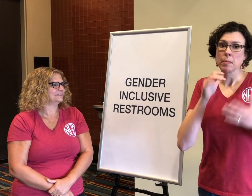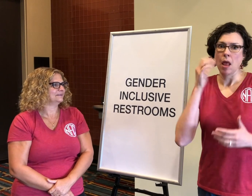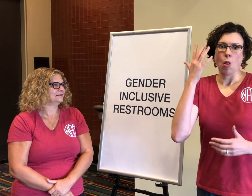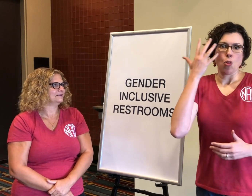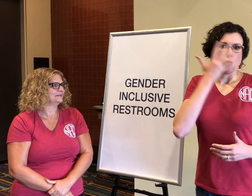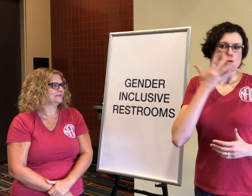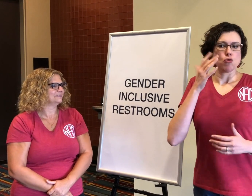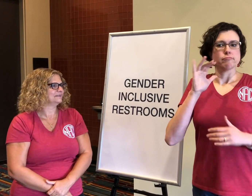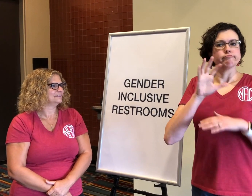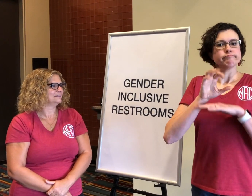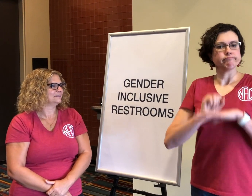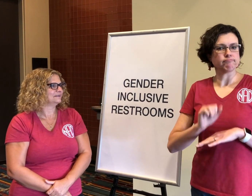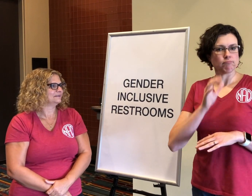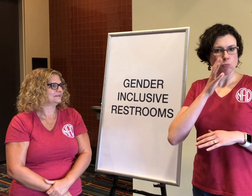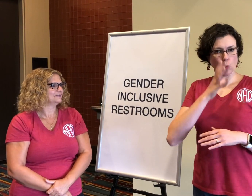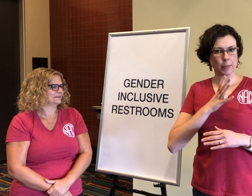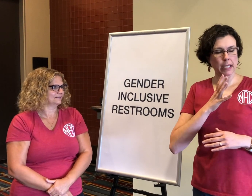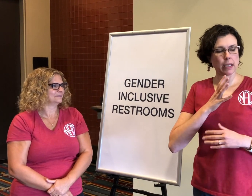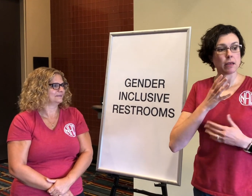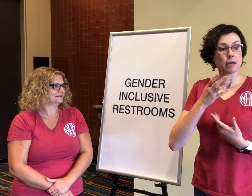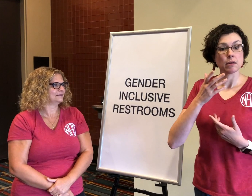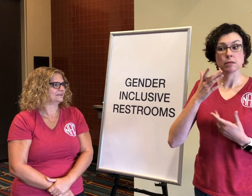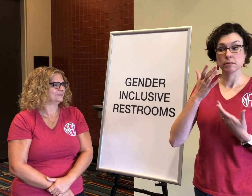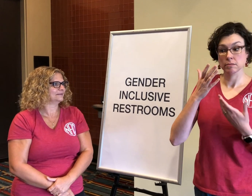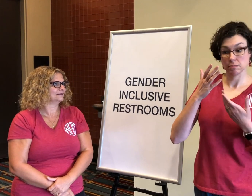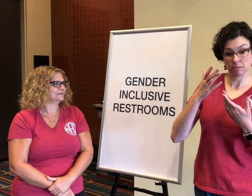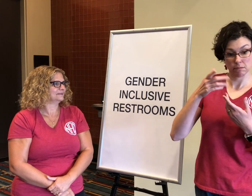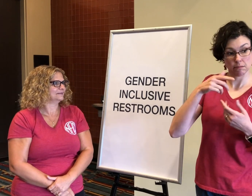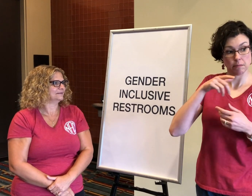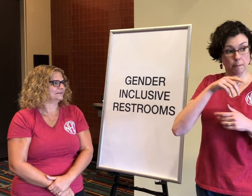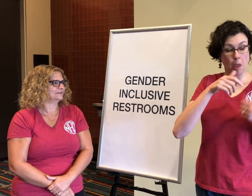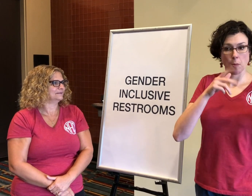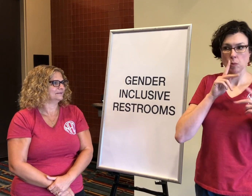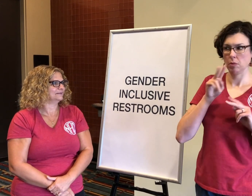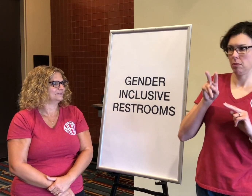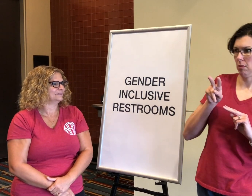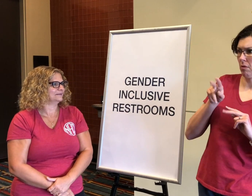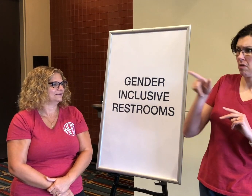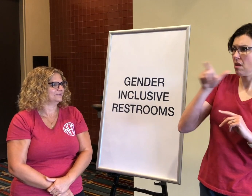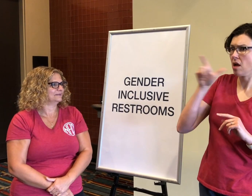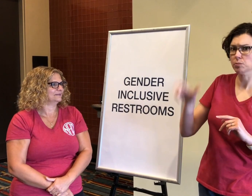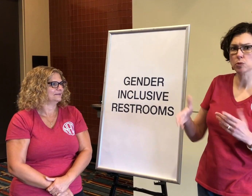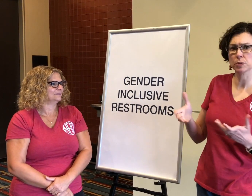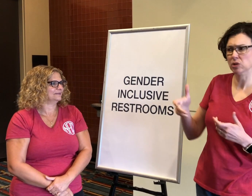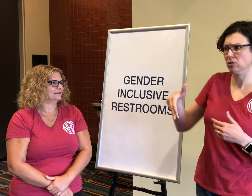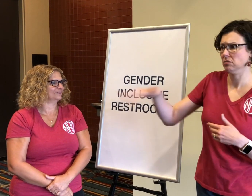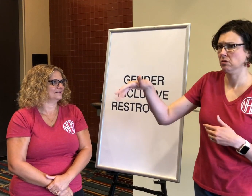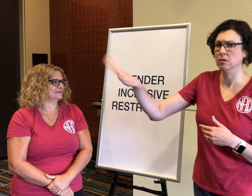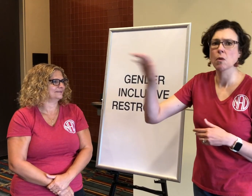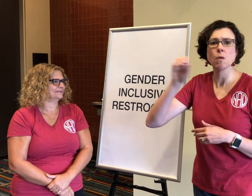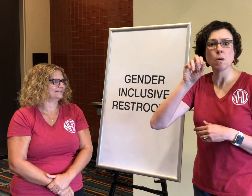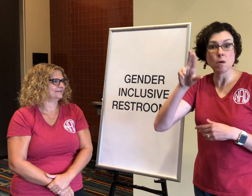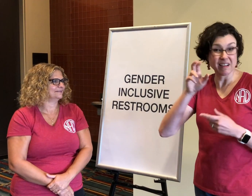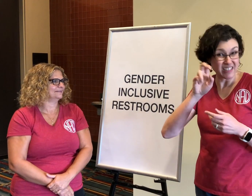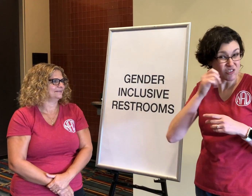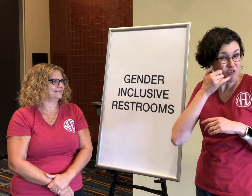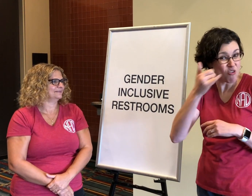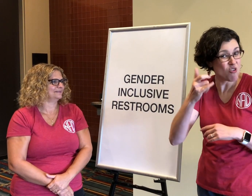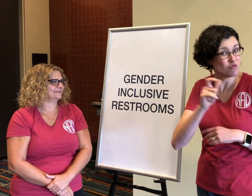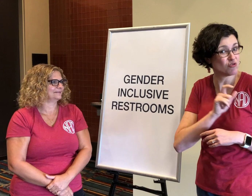enter a Women’s-only bathroom, other women would object or even at times call security.